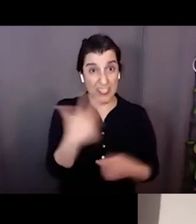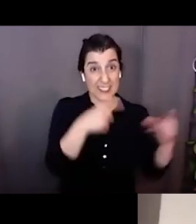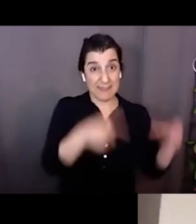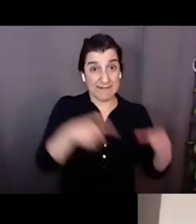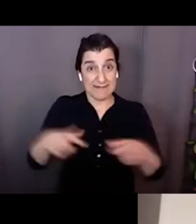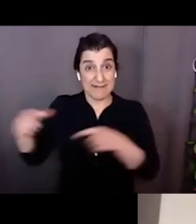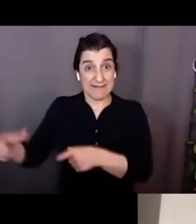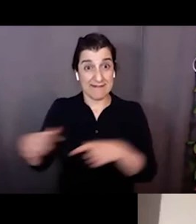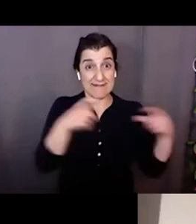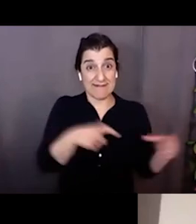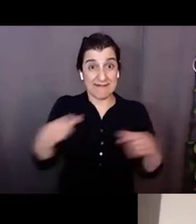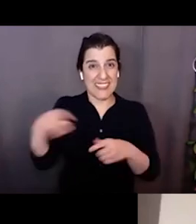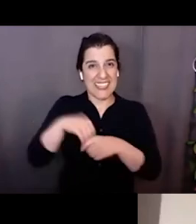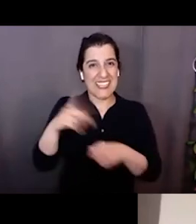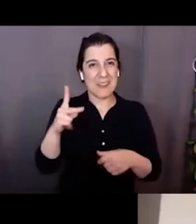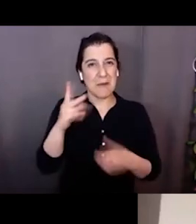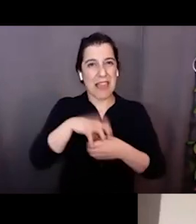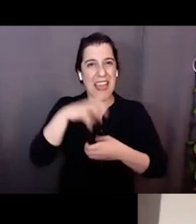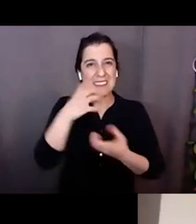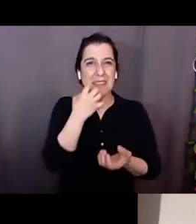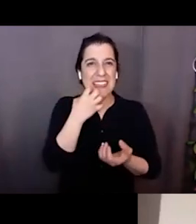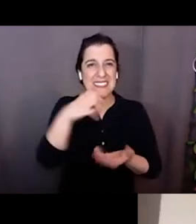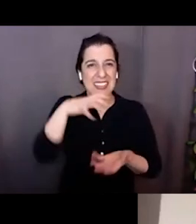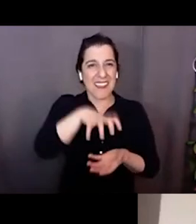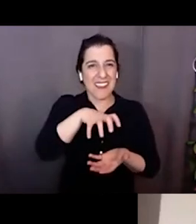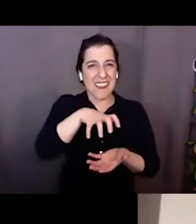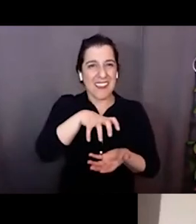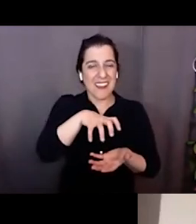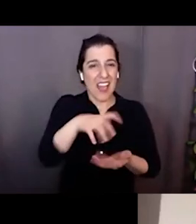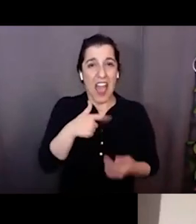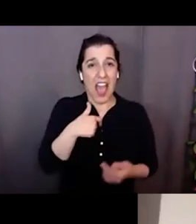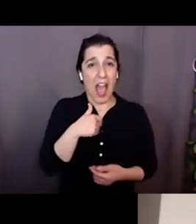I'm just using so much plastics right now and that's been really uncomfortable